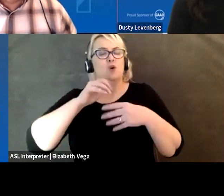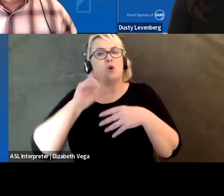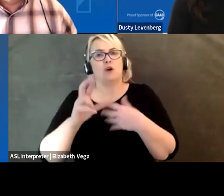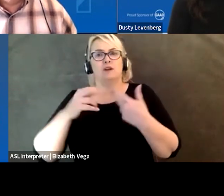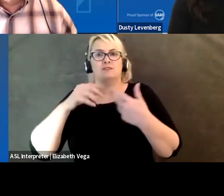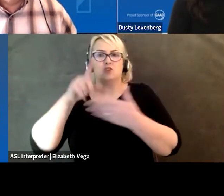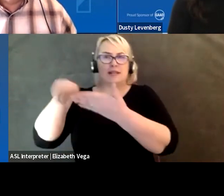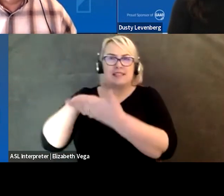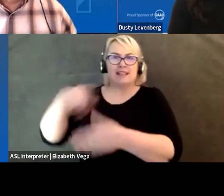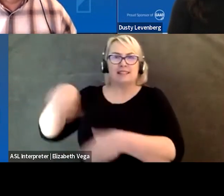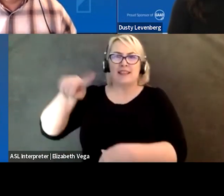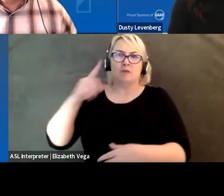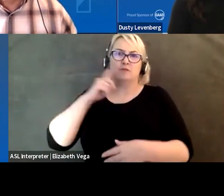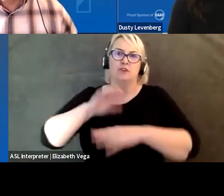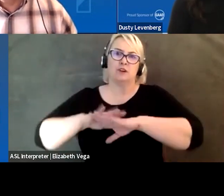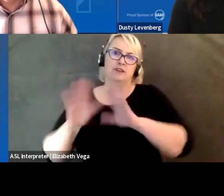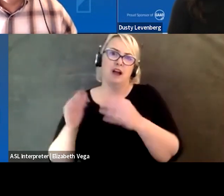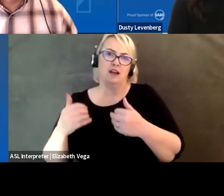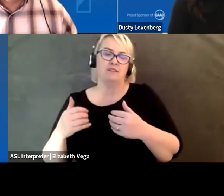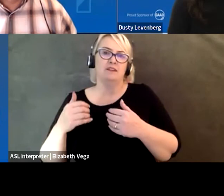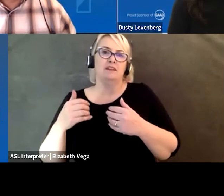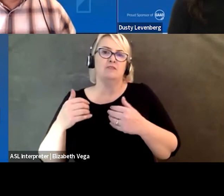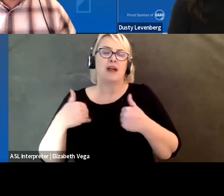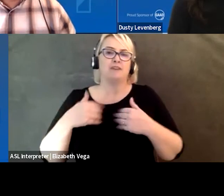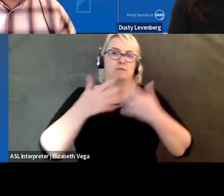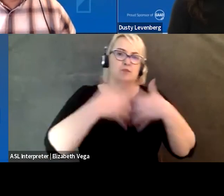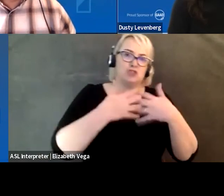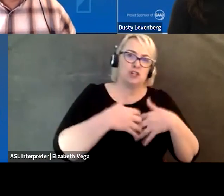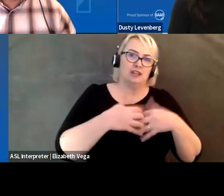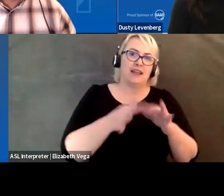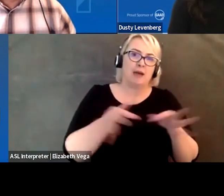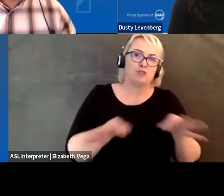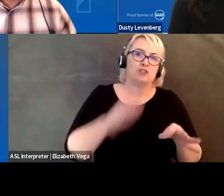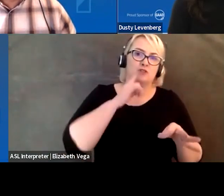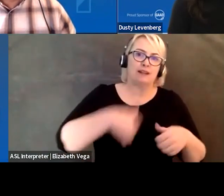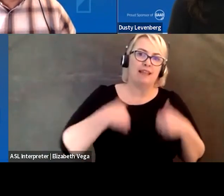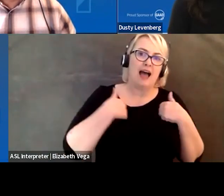human captions for recorded videos. There are too many who don't caption at all.